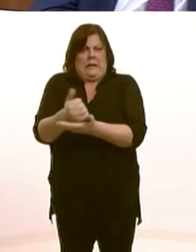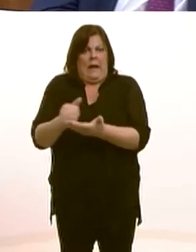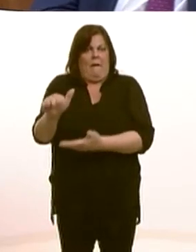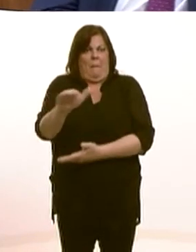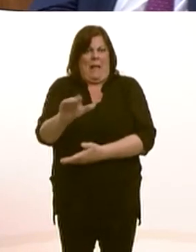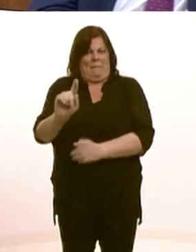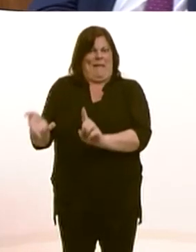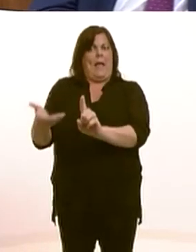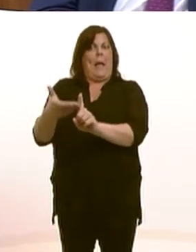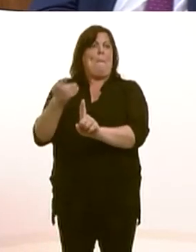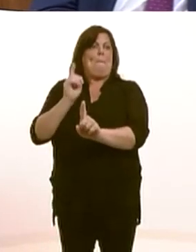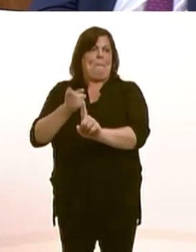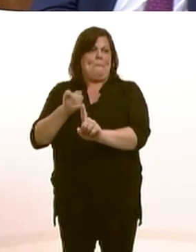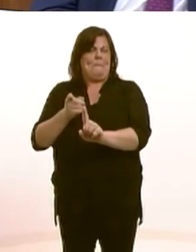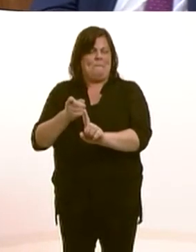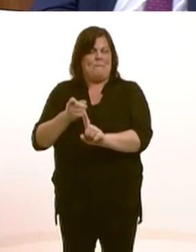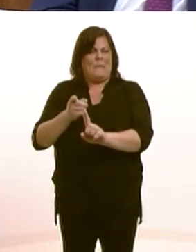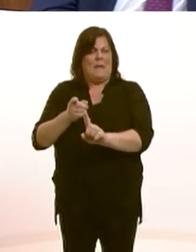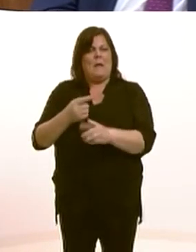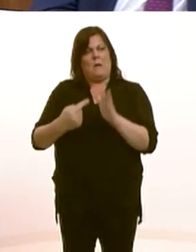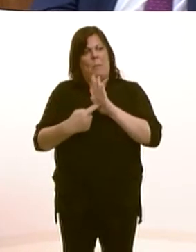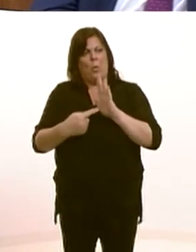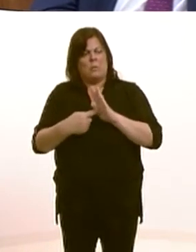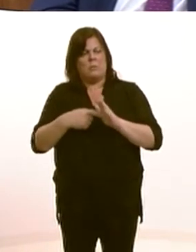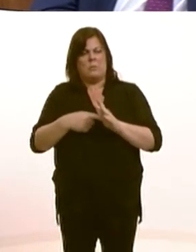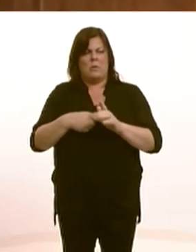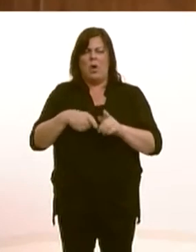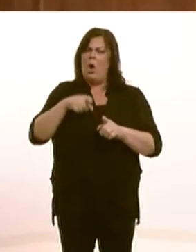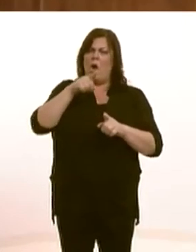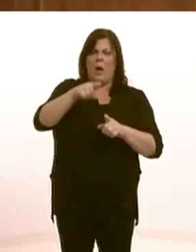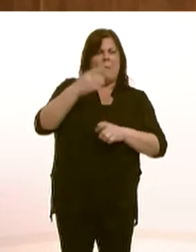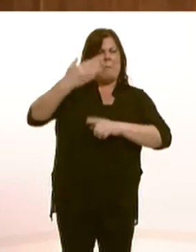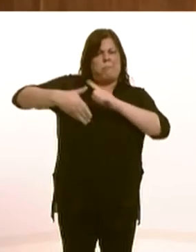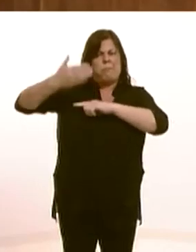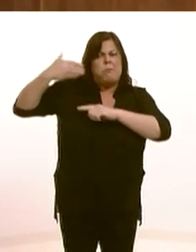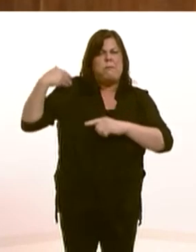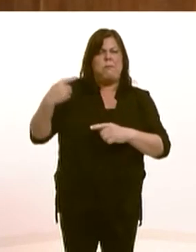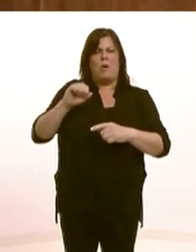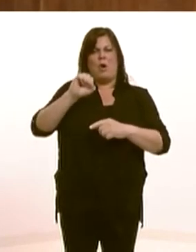From my perspective, itís importantó. He is the descendant of an immigrant. All his Members are descendants of immigrants.